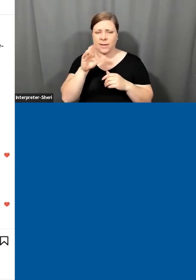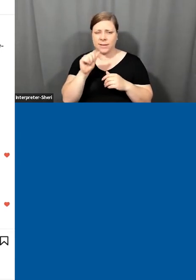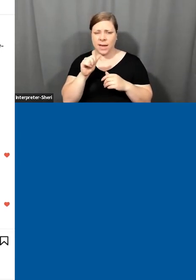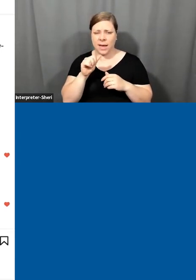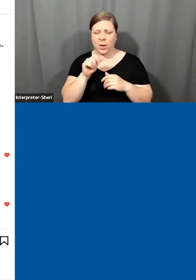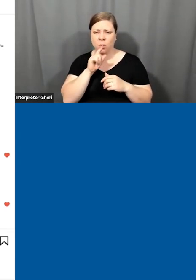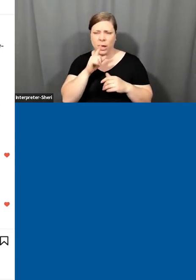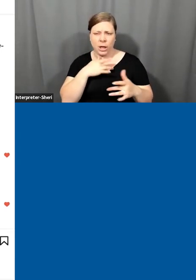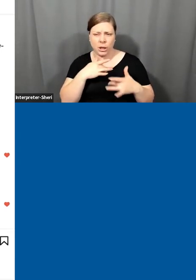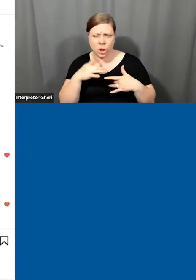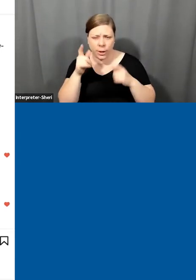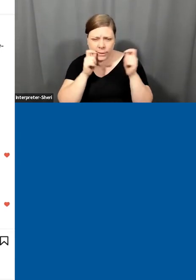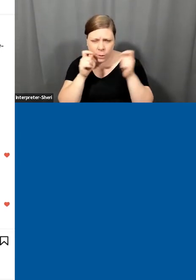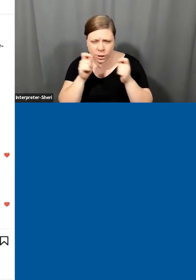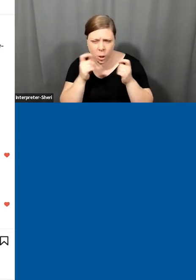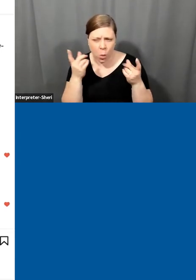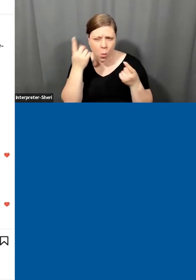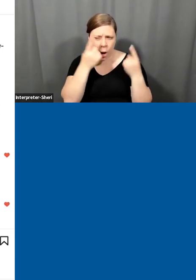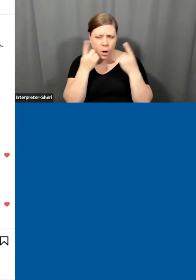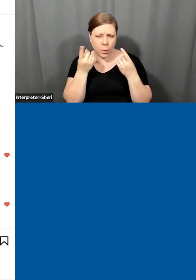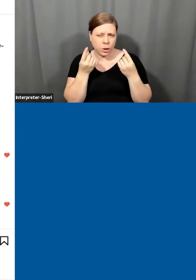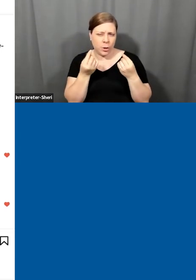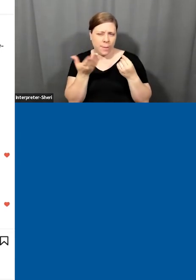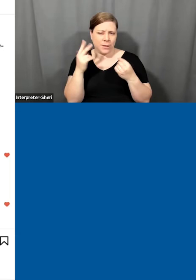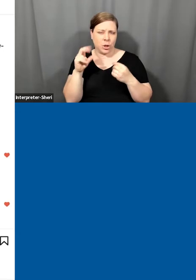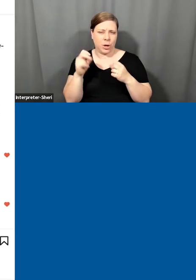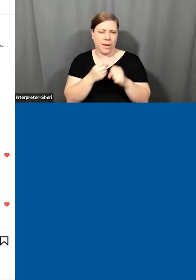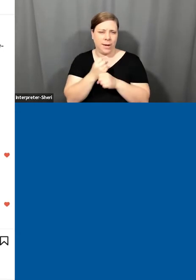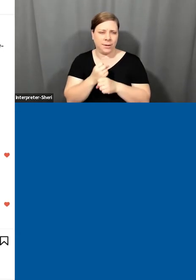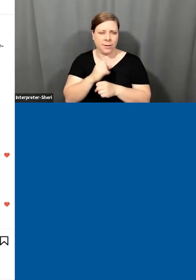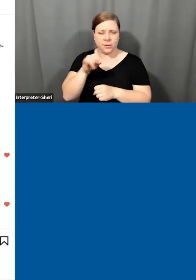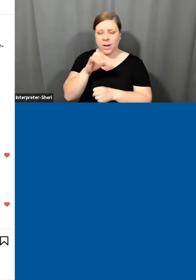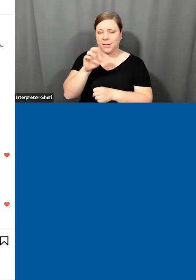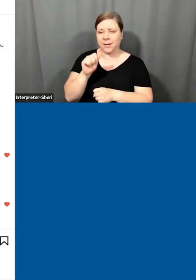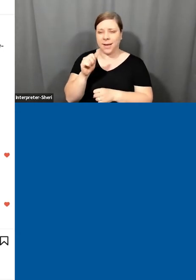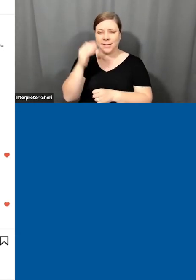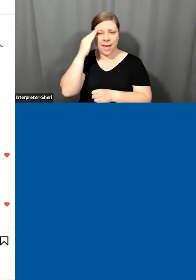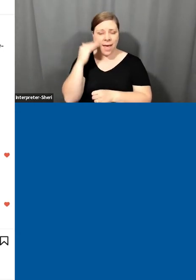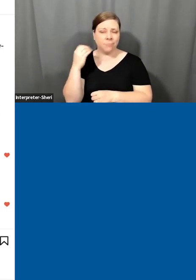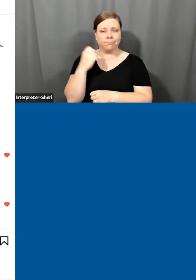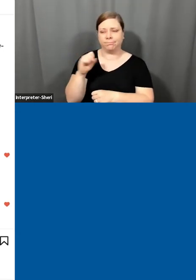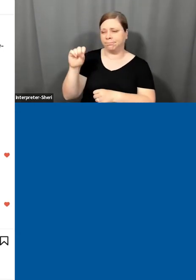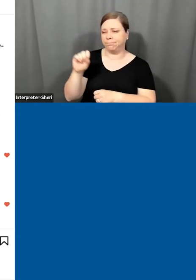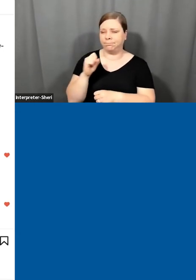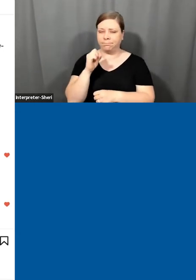for the past 30 years, Jessica swaying her head back and forth dancing, accepting it can lead